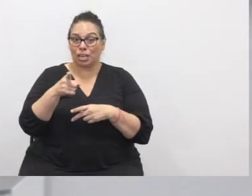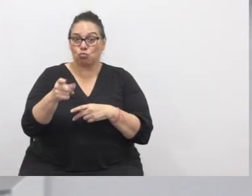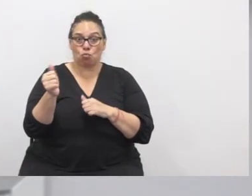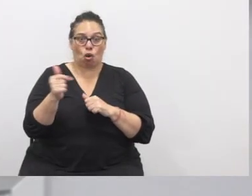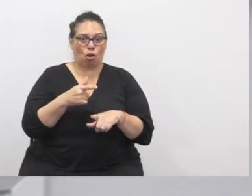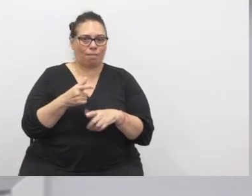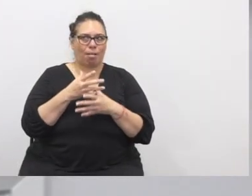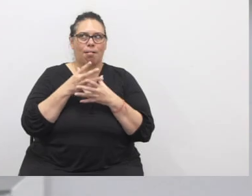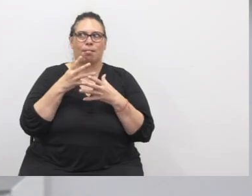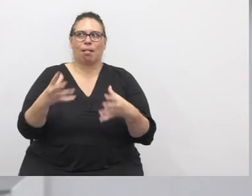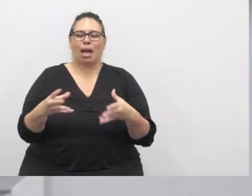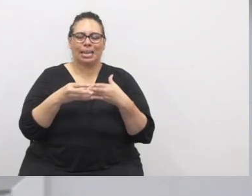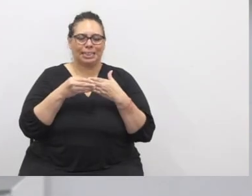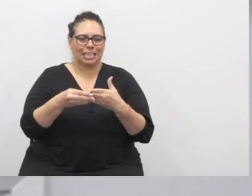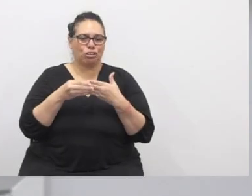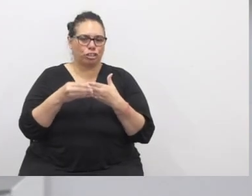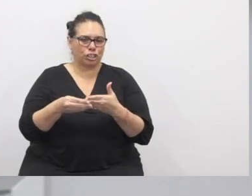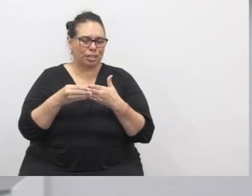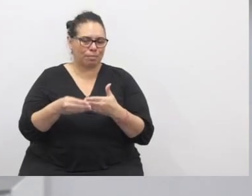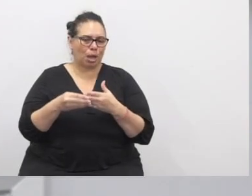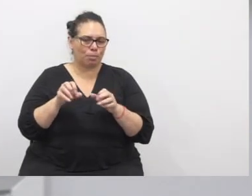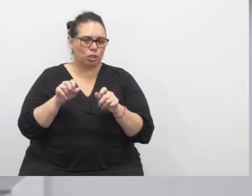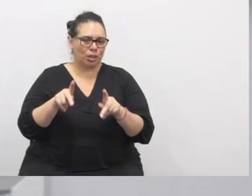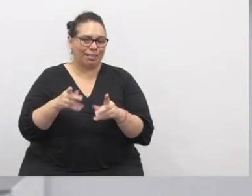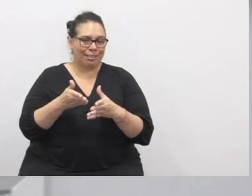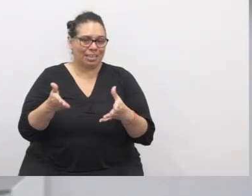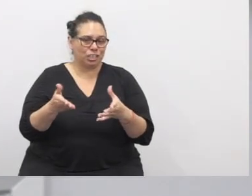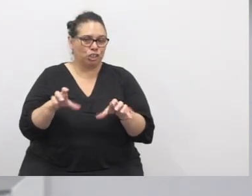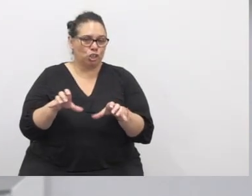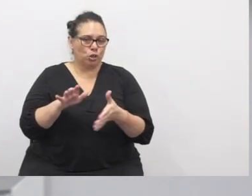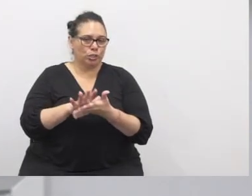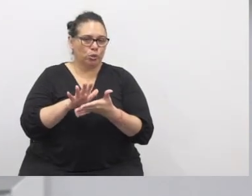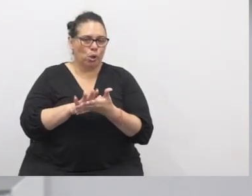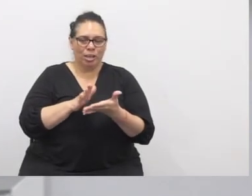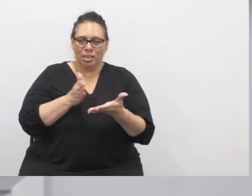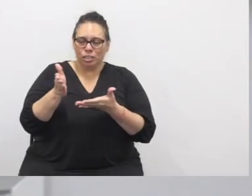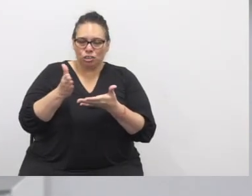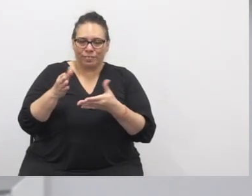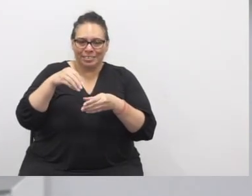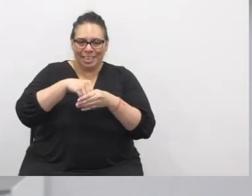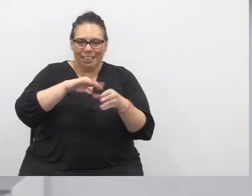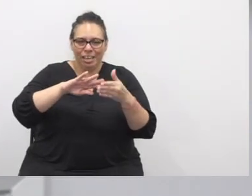things that you have done on campus, things that you have done as service in the communities where you live